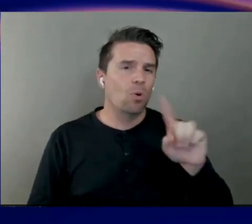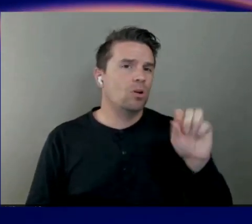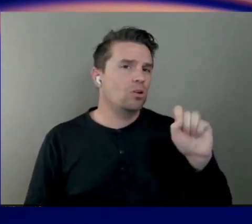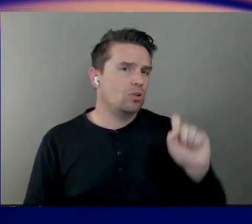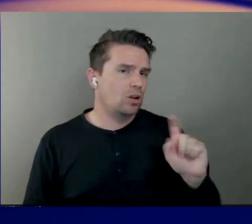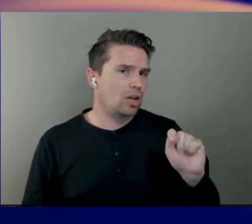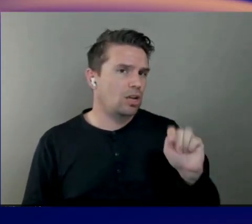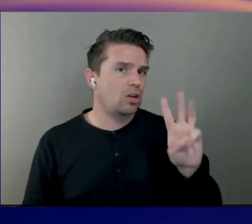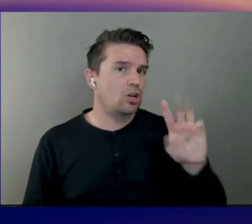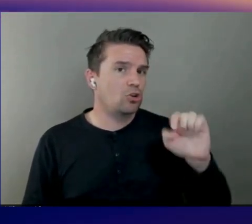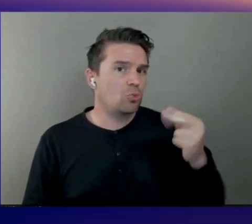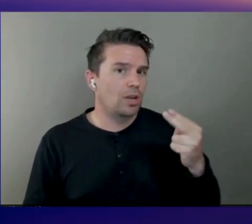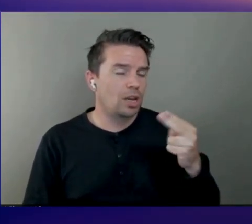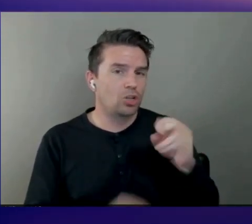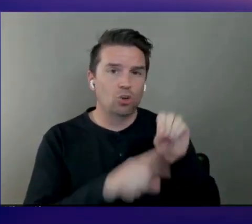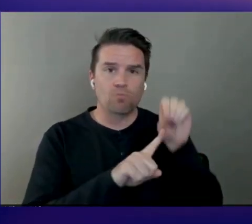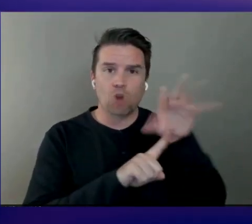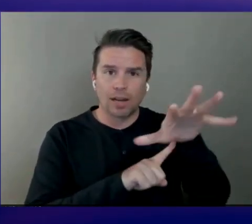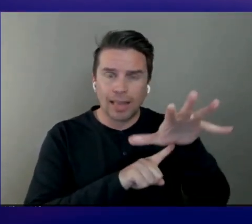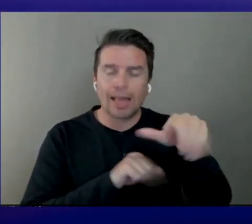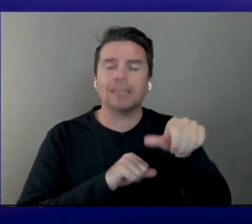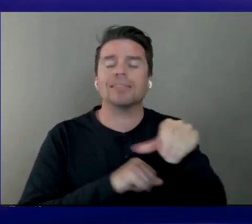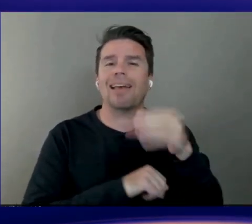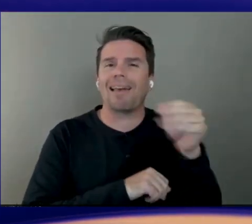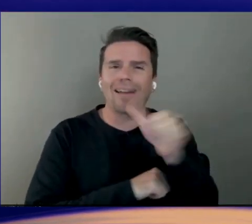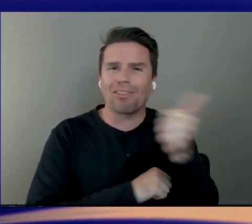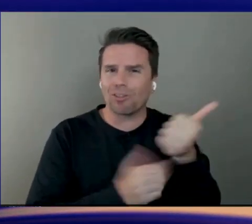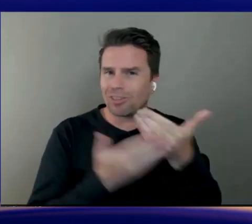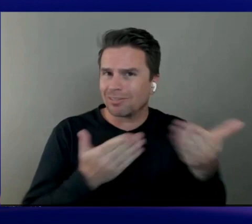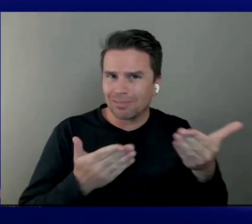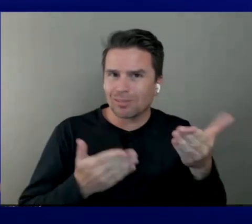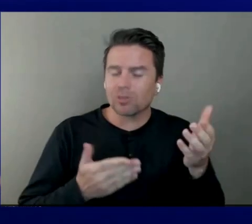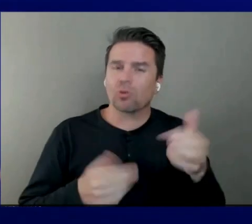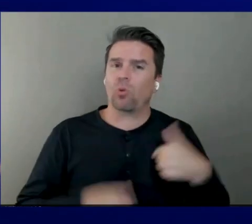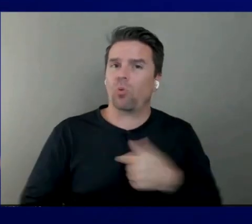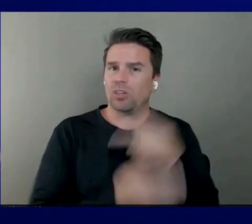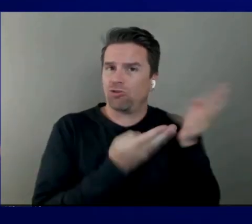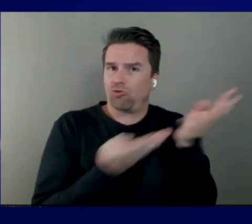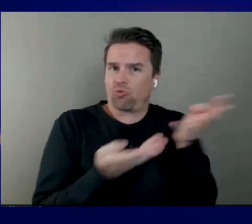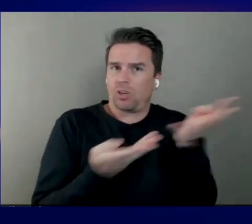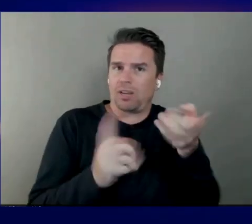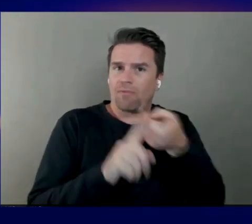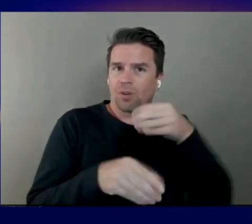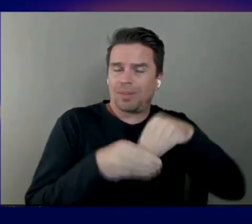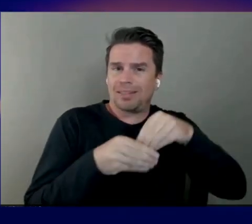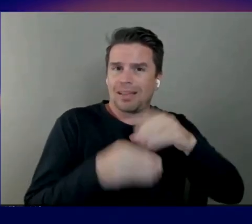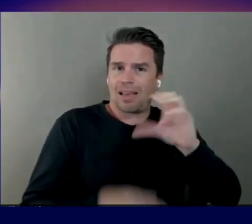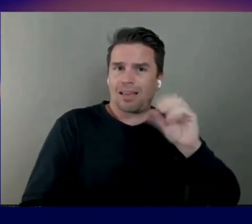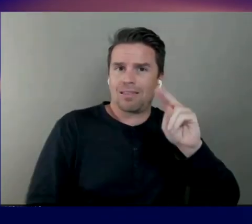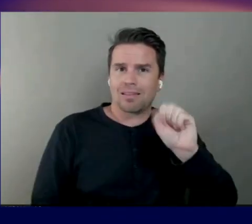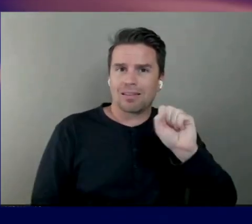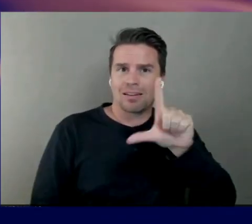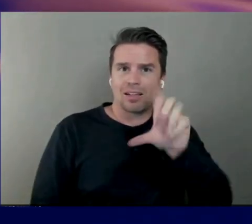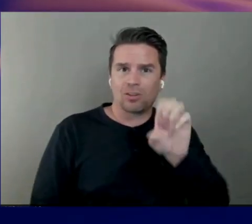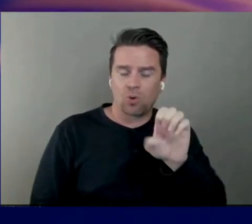other best practices so that you can set this up. And we actually stream from in console to allow you to host your race and evaluate in real time. [Suman] Yep. Yep.